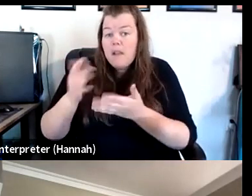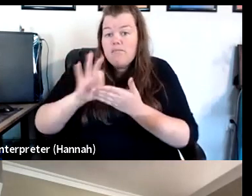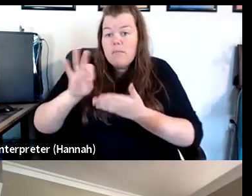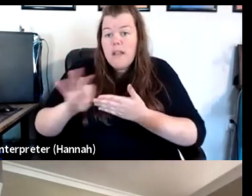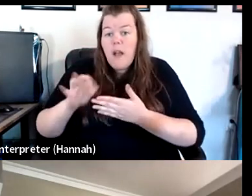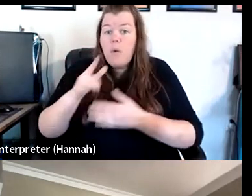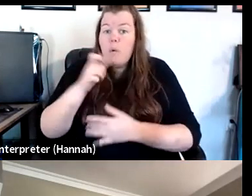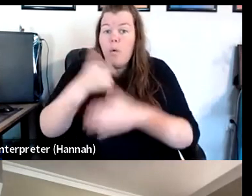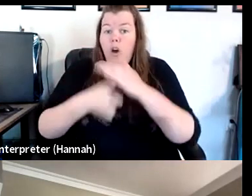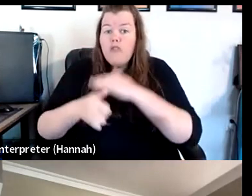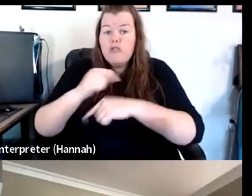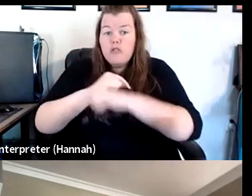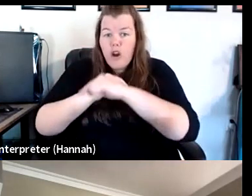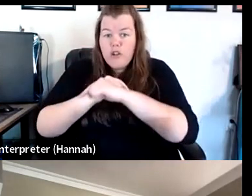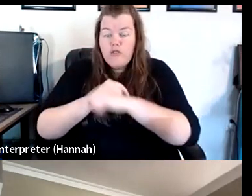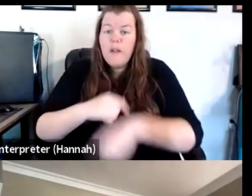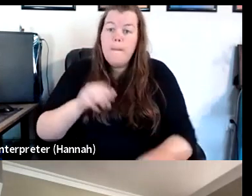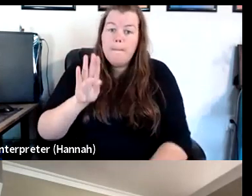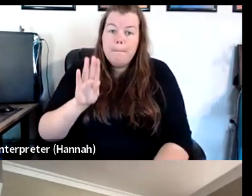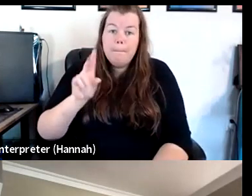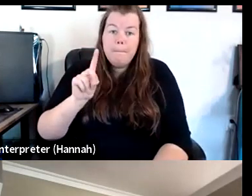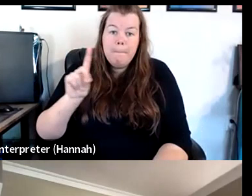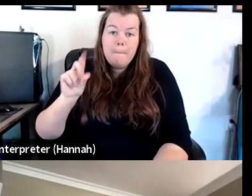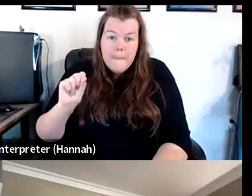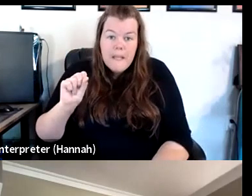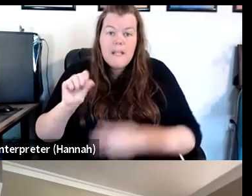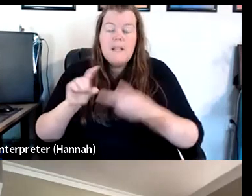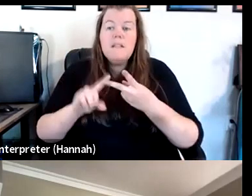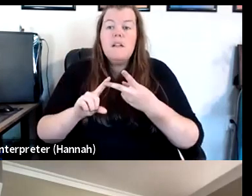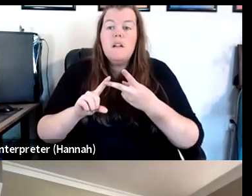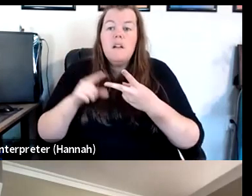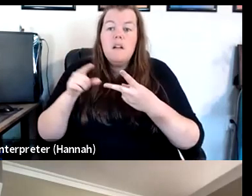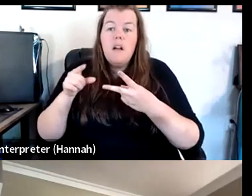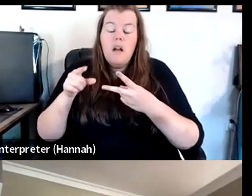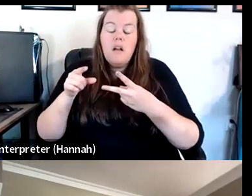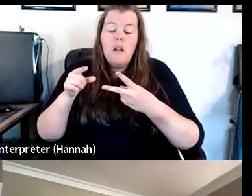because I know BDDS and Medicaid must track that information," so that's another good spot to